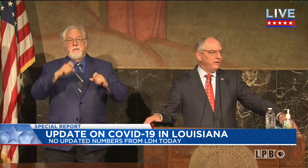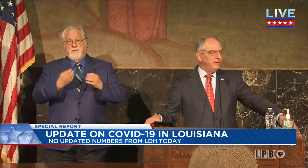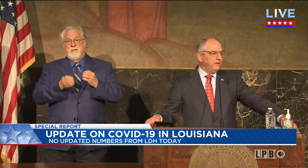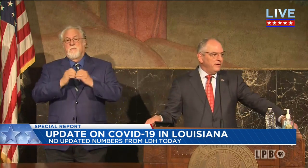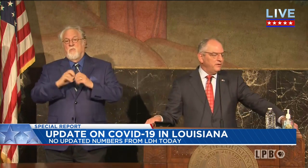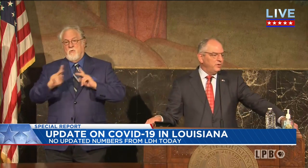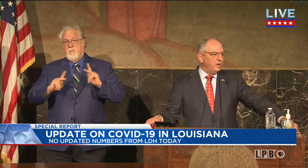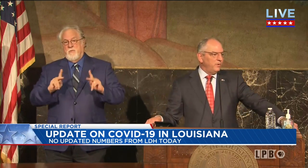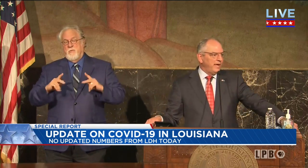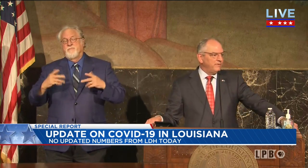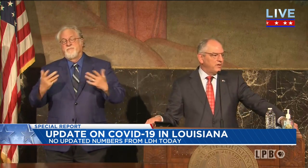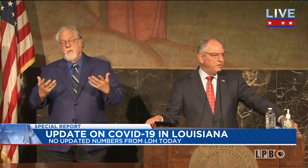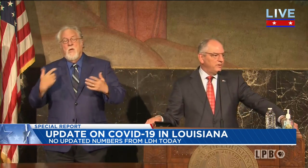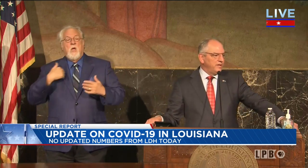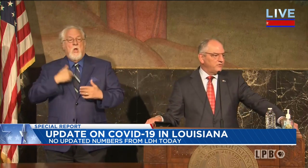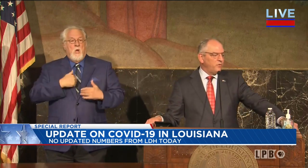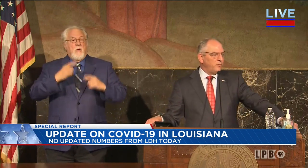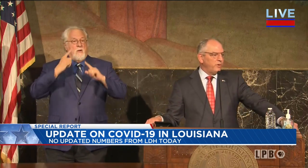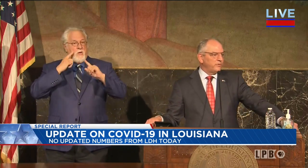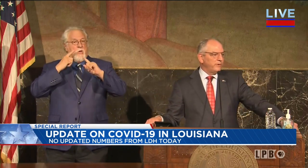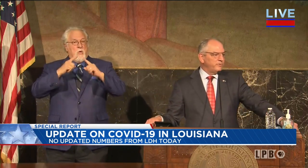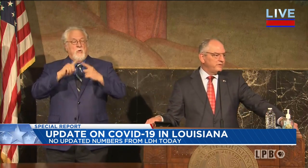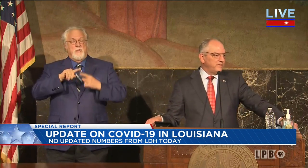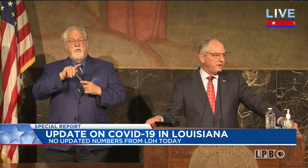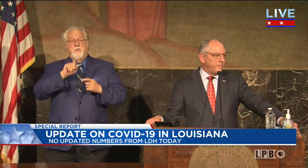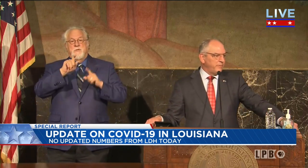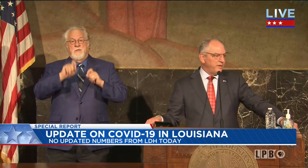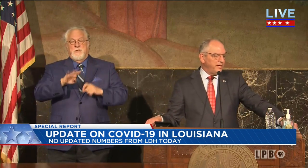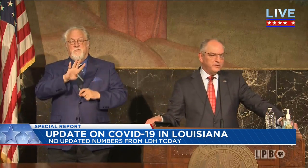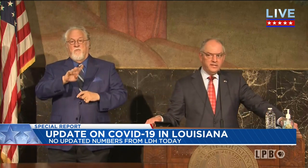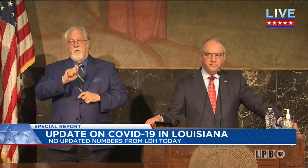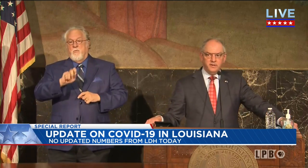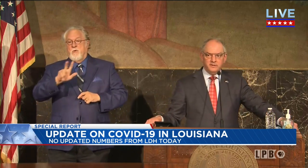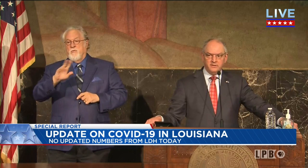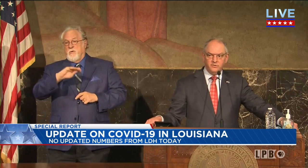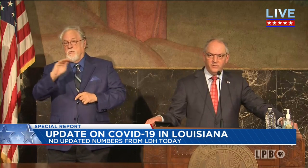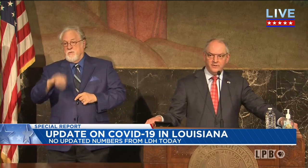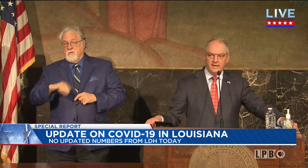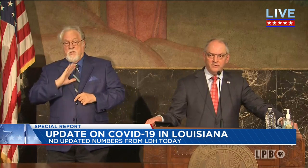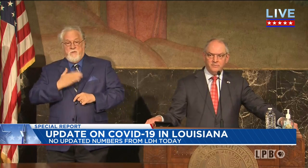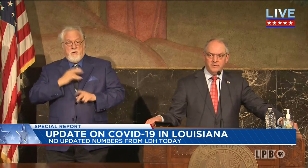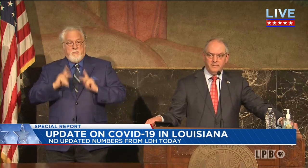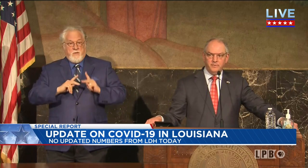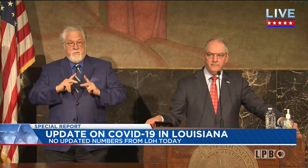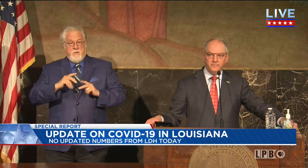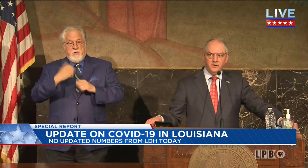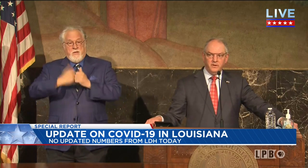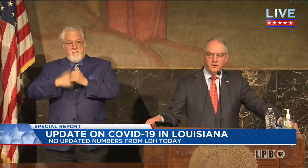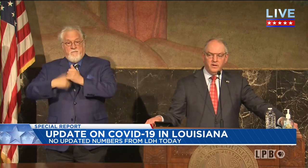BUT IT IS UP TO ALL OF US. AND, YES, IT IS TRUE WE ARE T TESTING A LOT MORE PEOPLE.